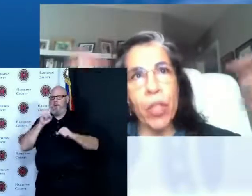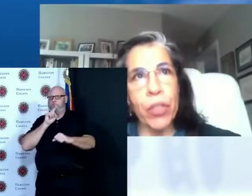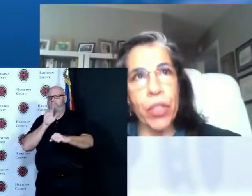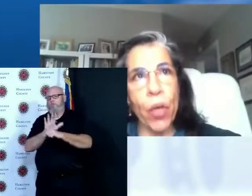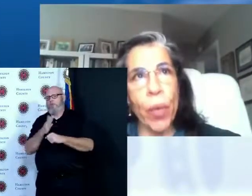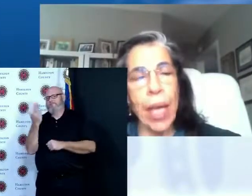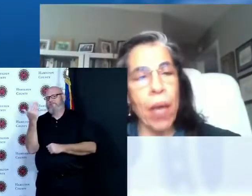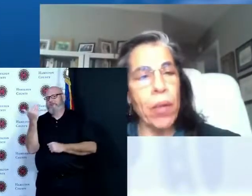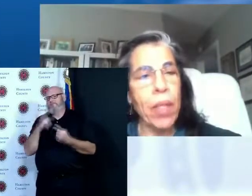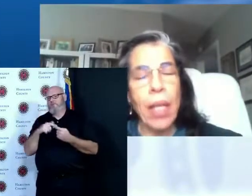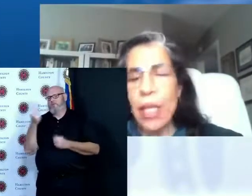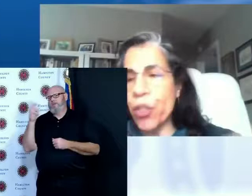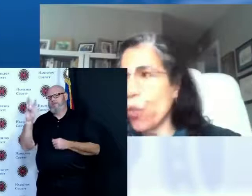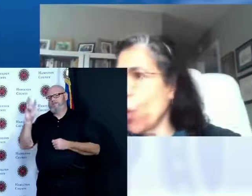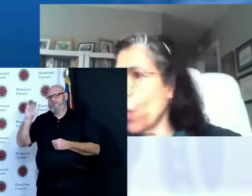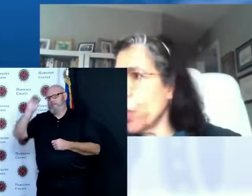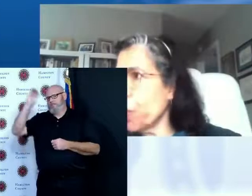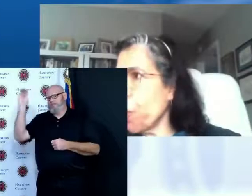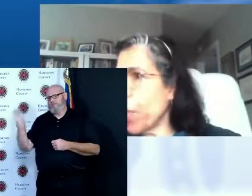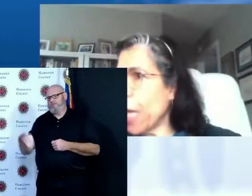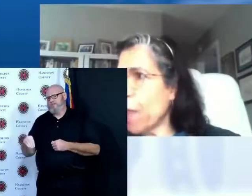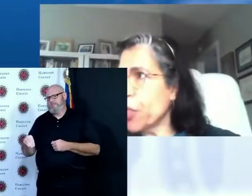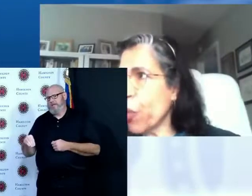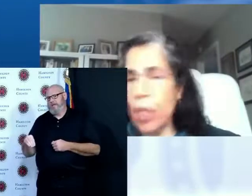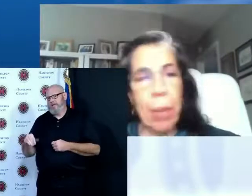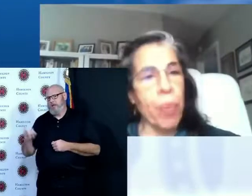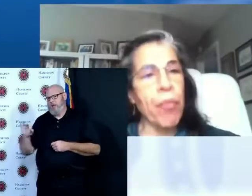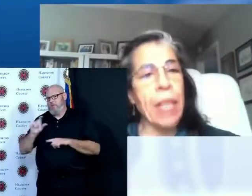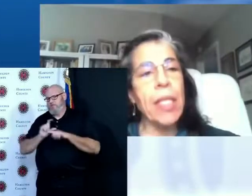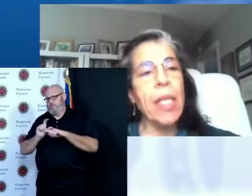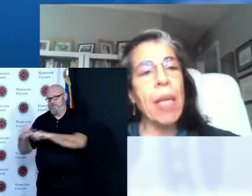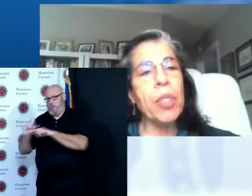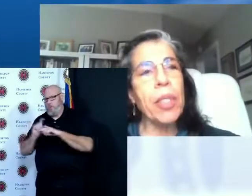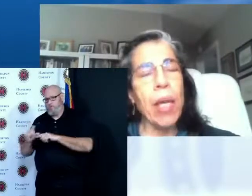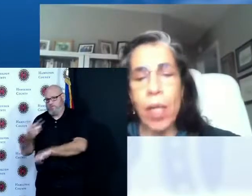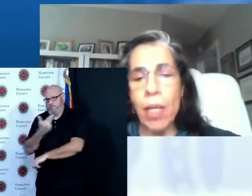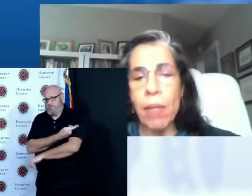of doses going out do you know at this point how that's going to be reflected in Hamilton County